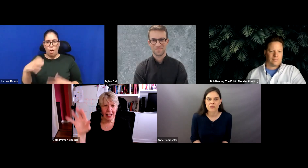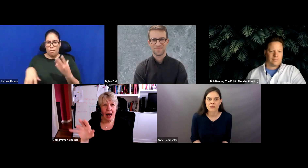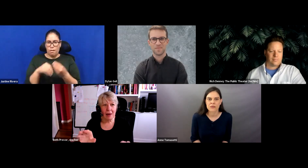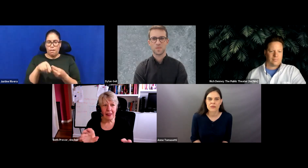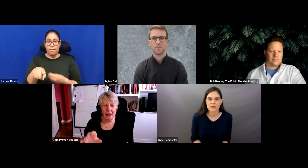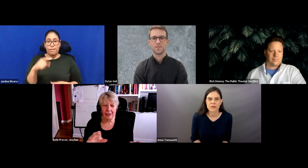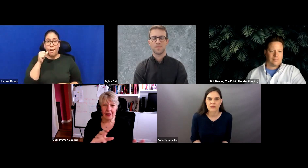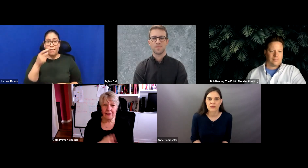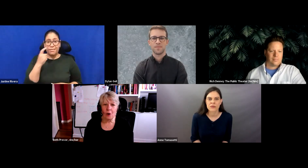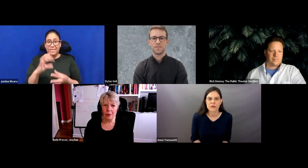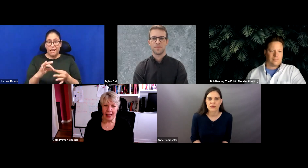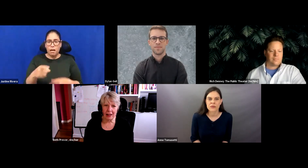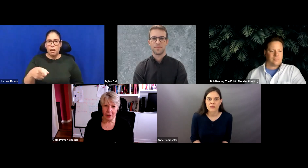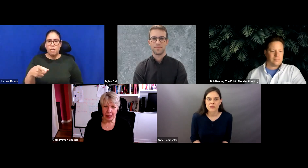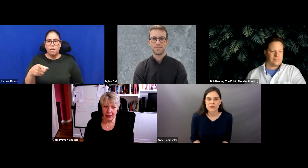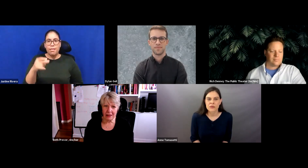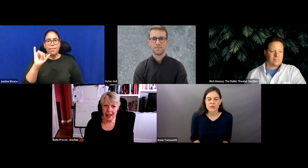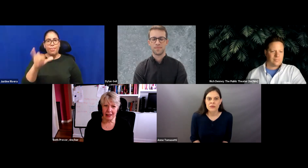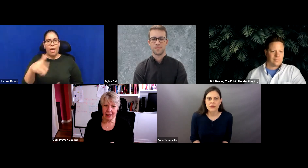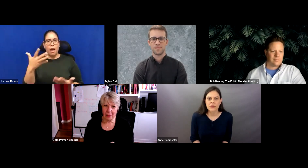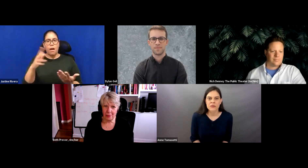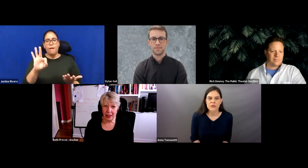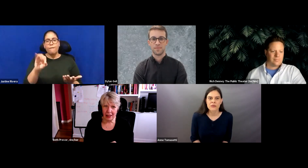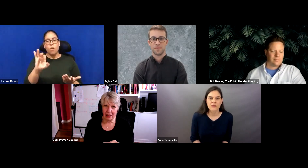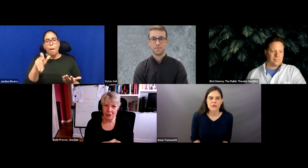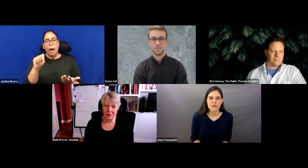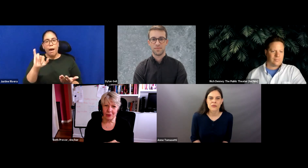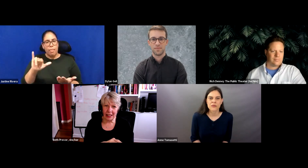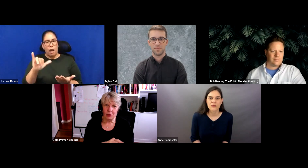saying. I mean, the format of the piece ended up being, like,